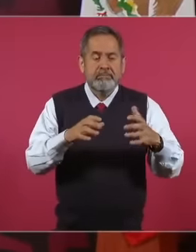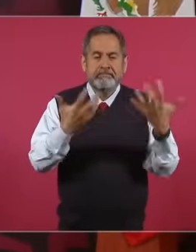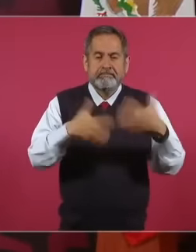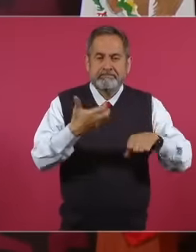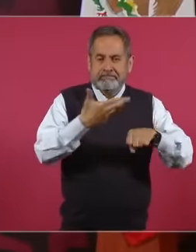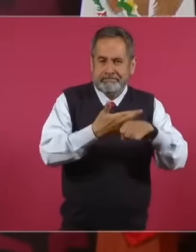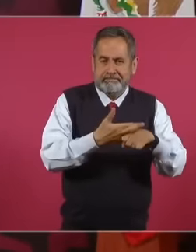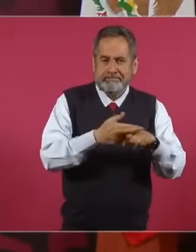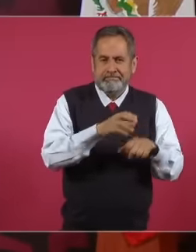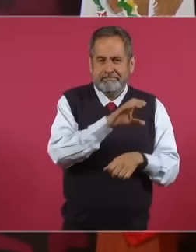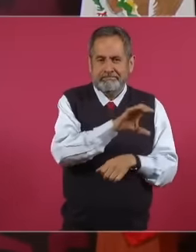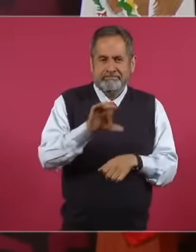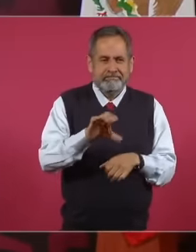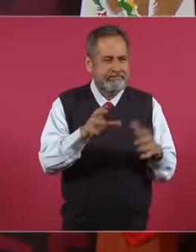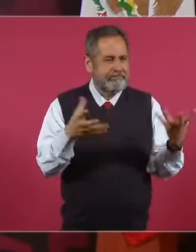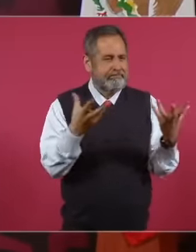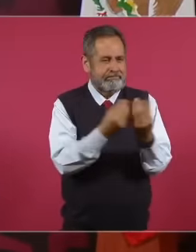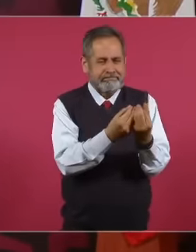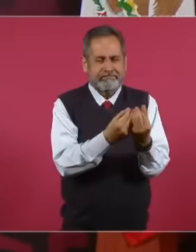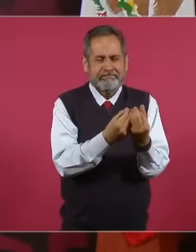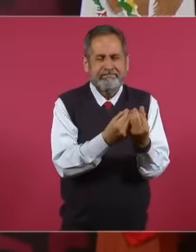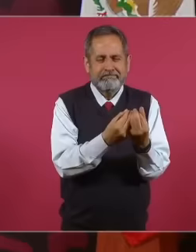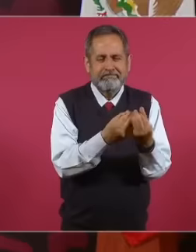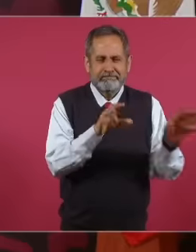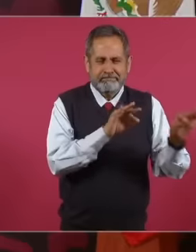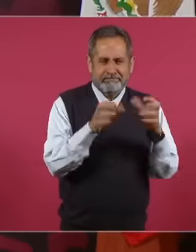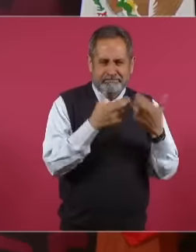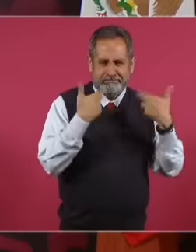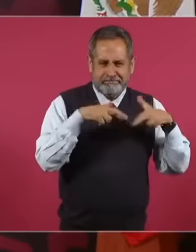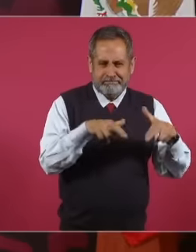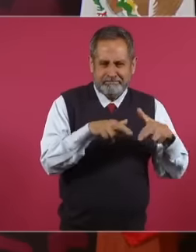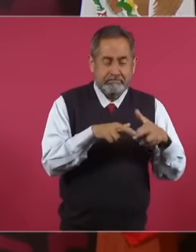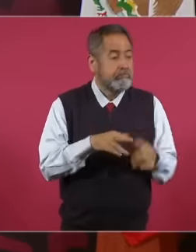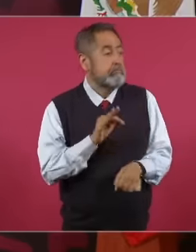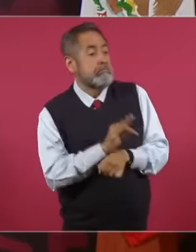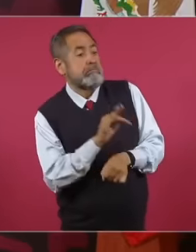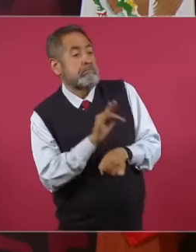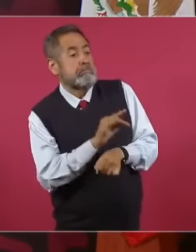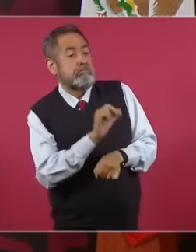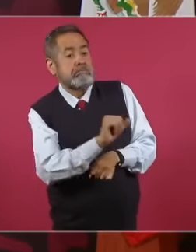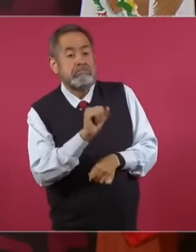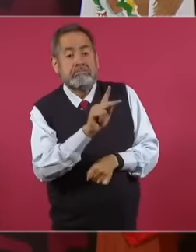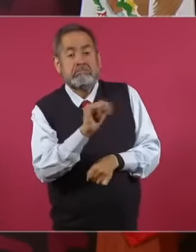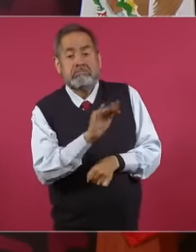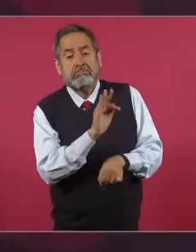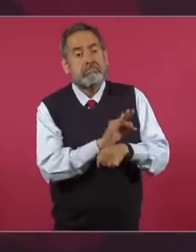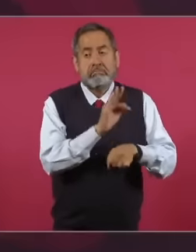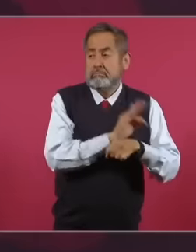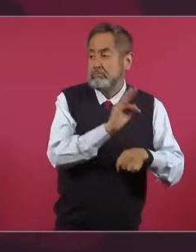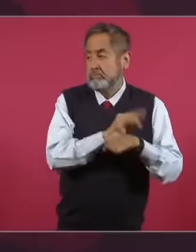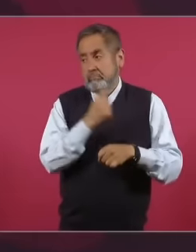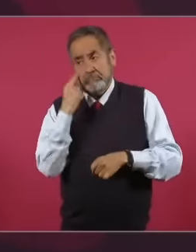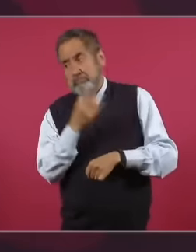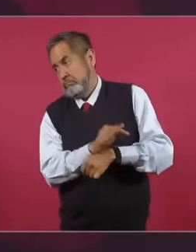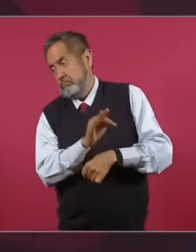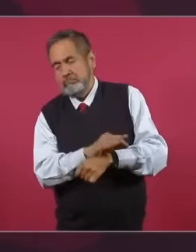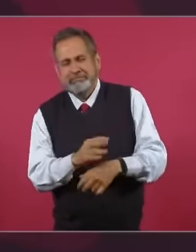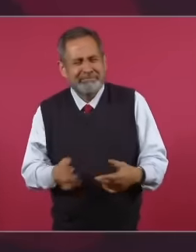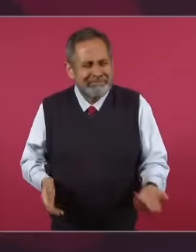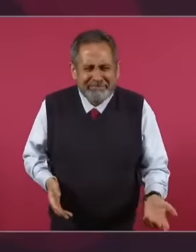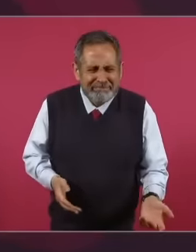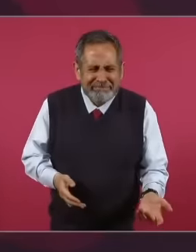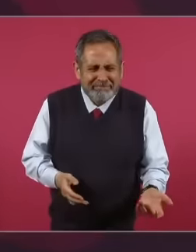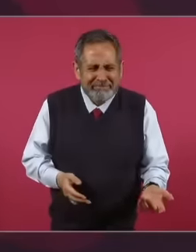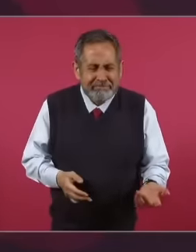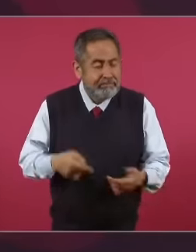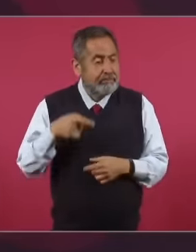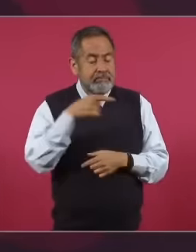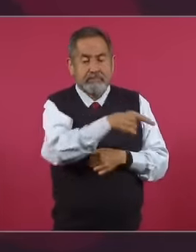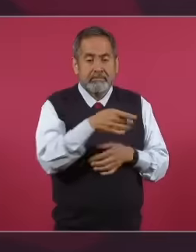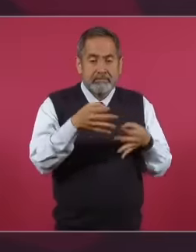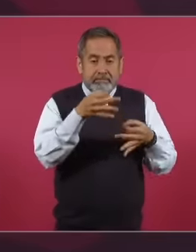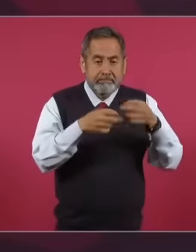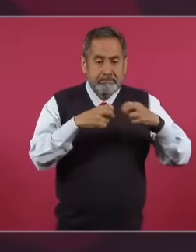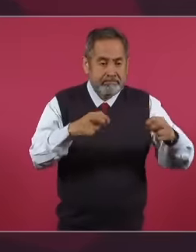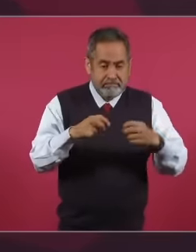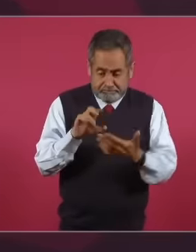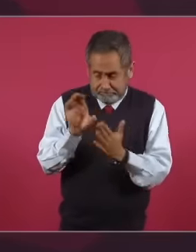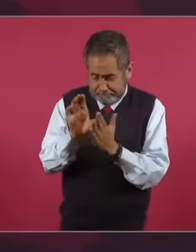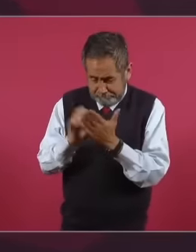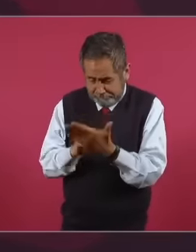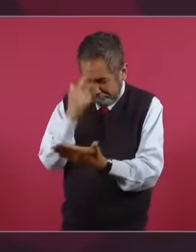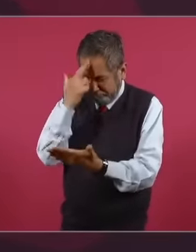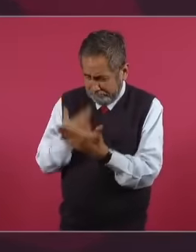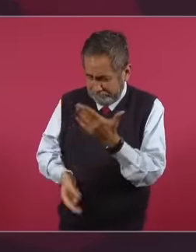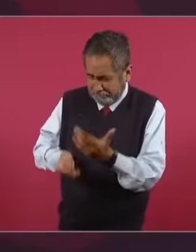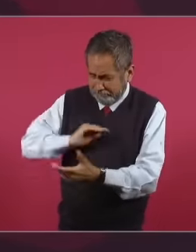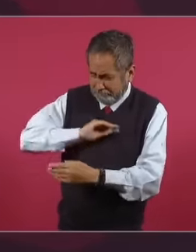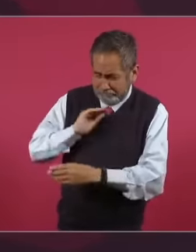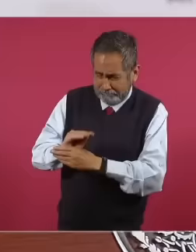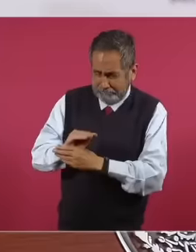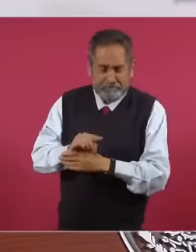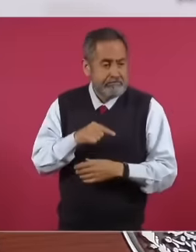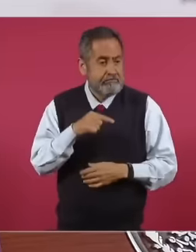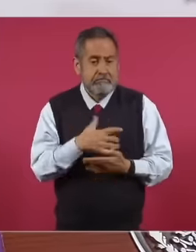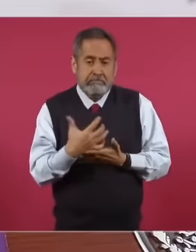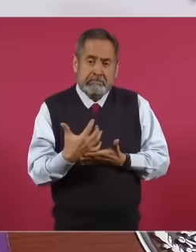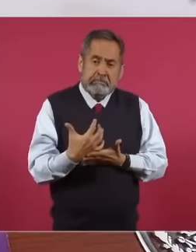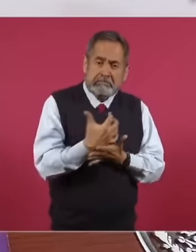are defending the judiciary if a minister violates the Constitution and earns four times more than